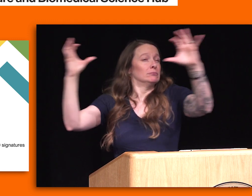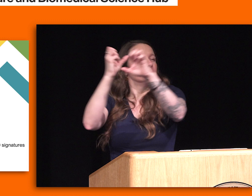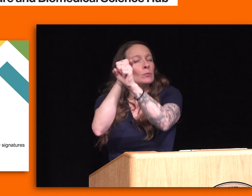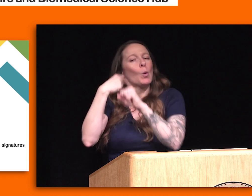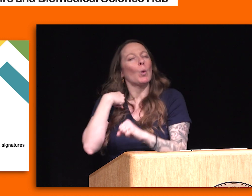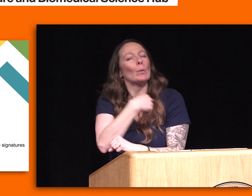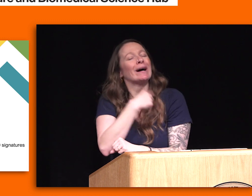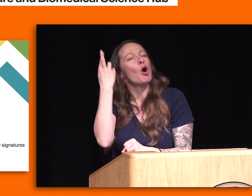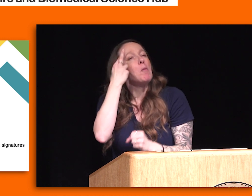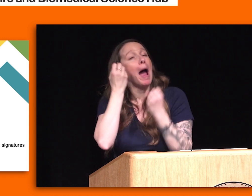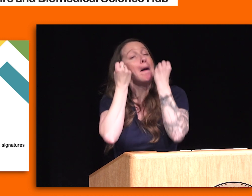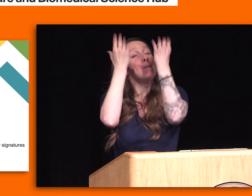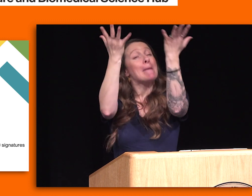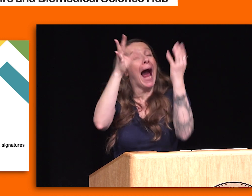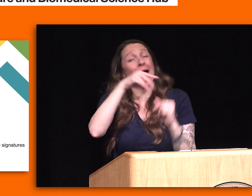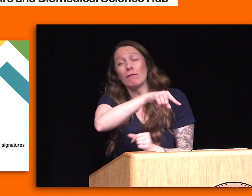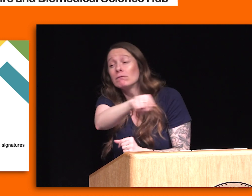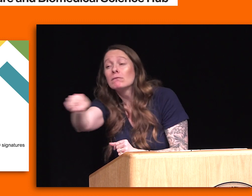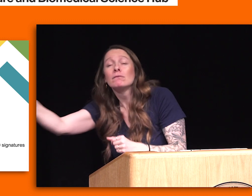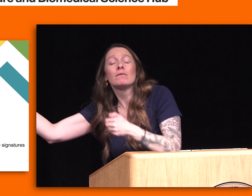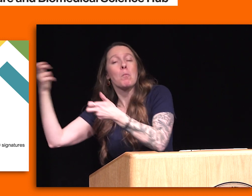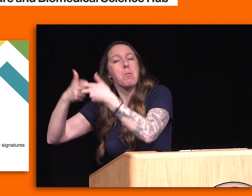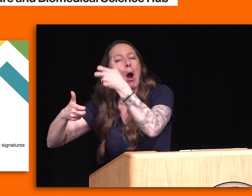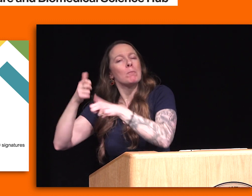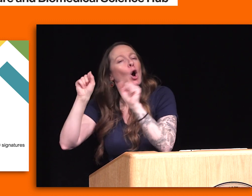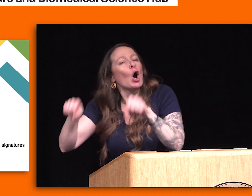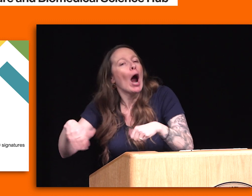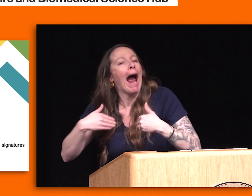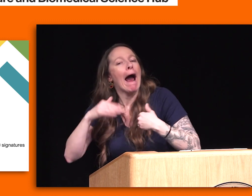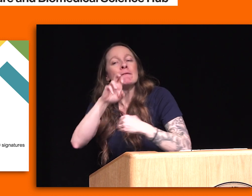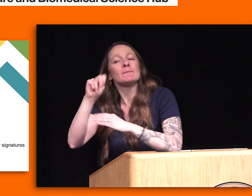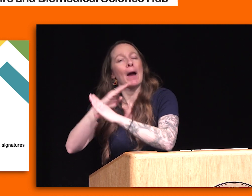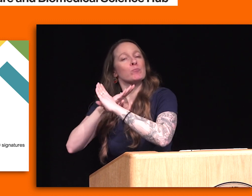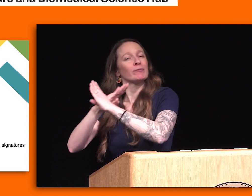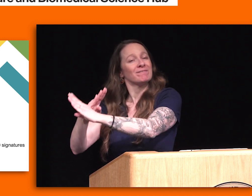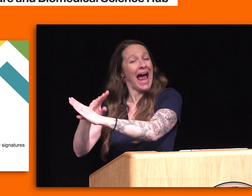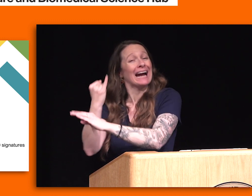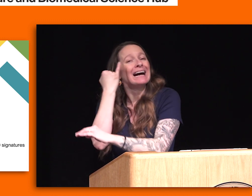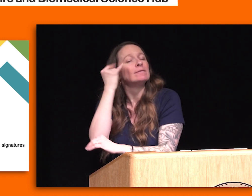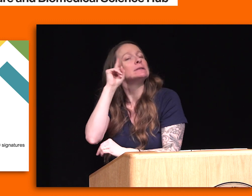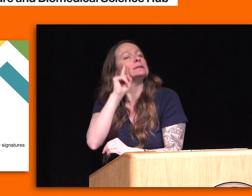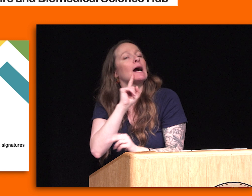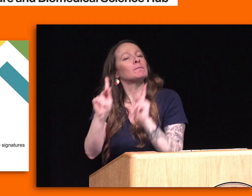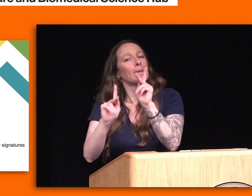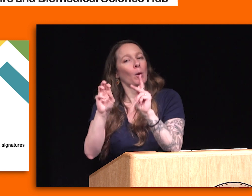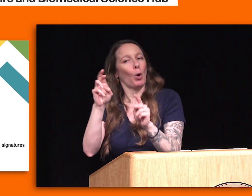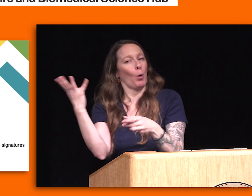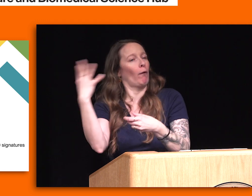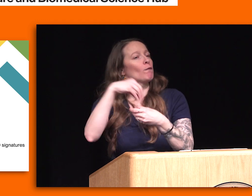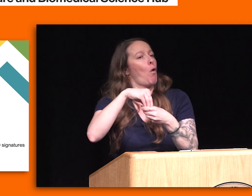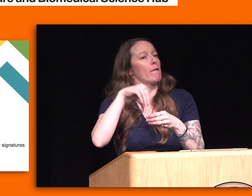And to make a long story short, we realized that many of the problems could have been prevented